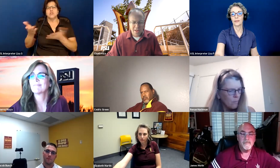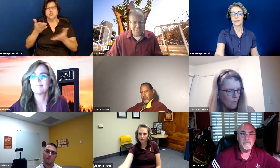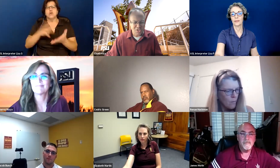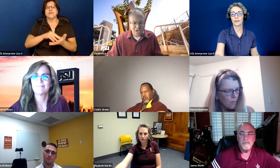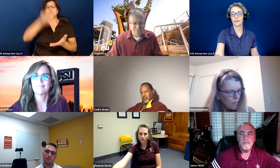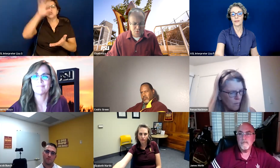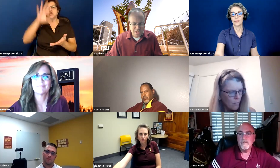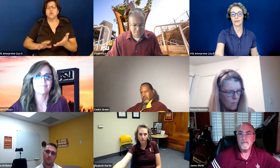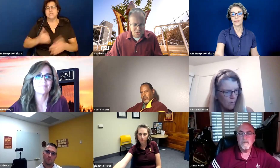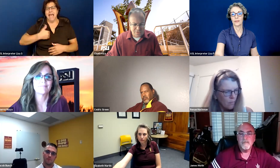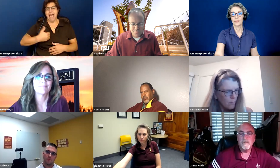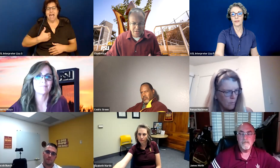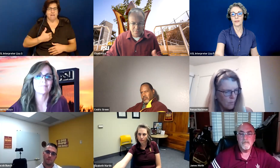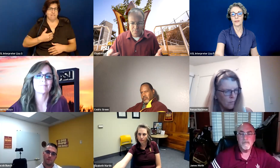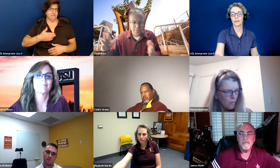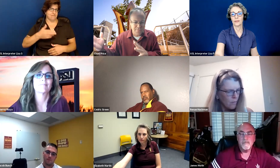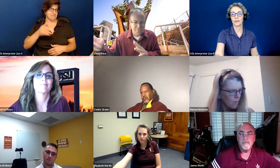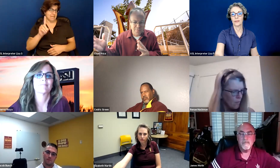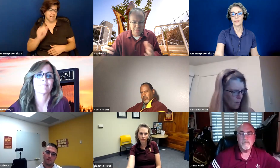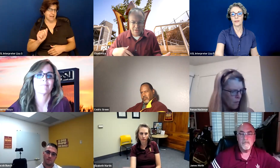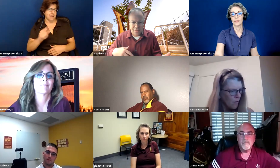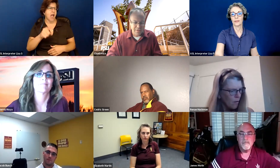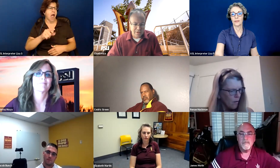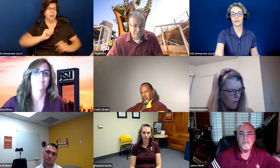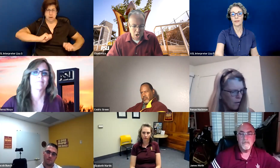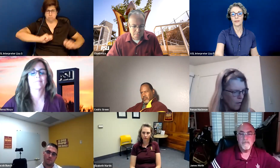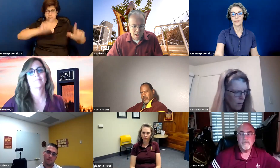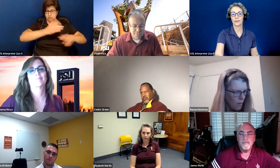I'm going to share a few images. I'm going to pop them up for a little bit and then drop them off